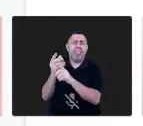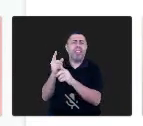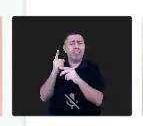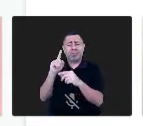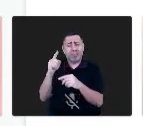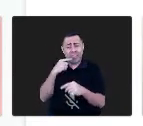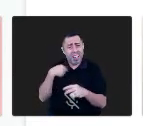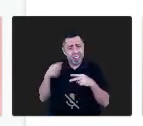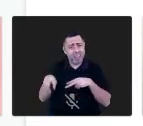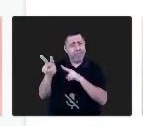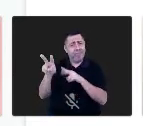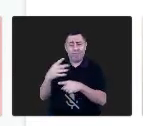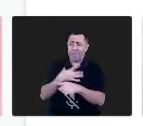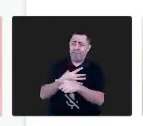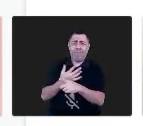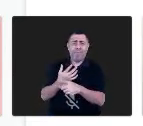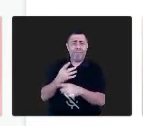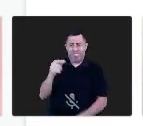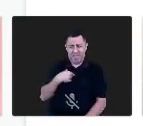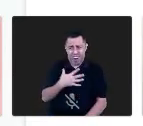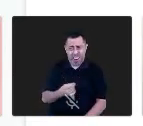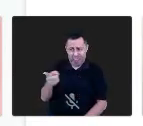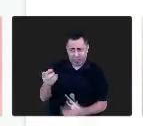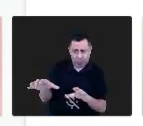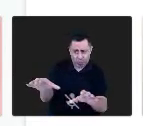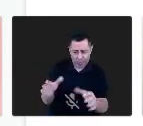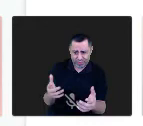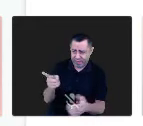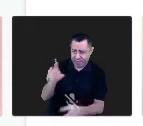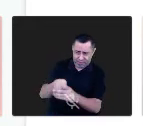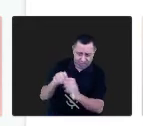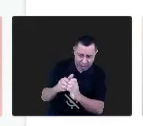i would love to talk to you about how you got into this right um don't ask them for a job